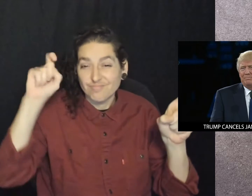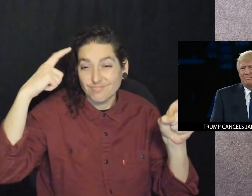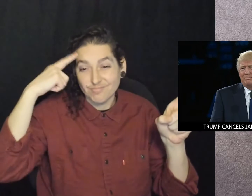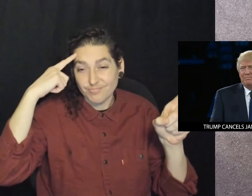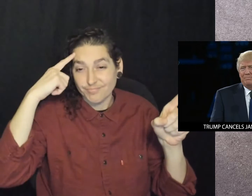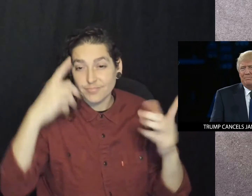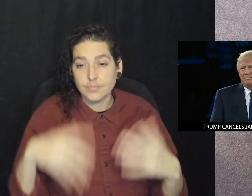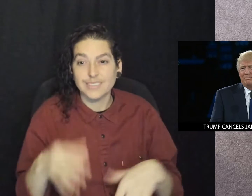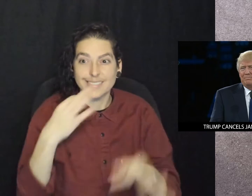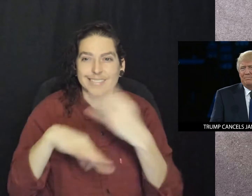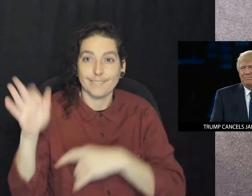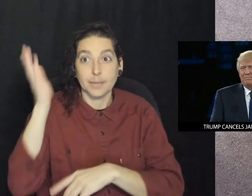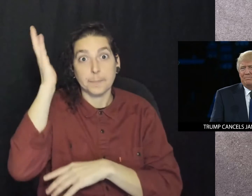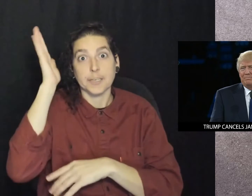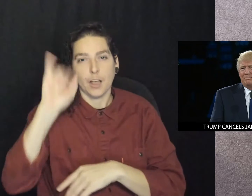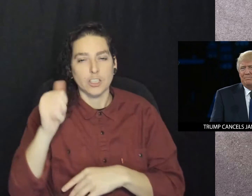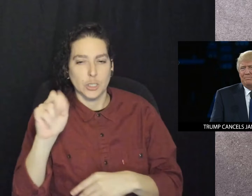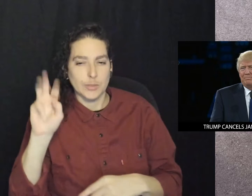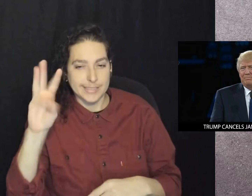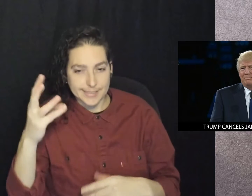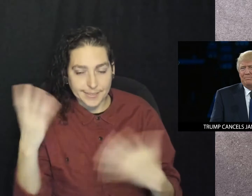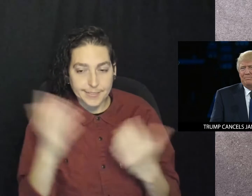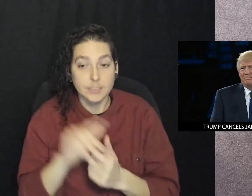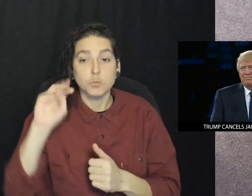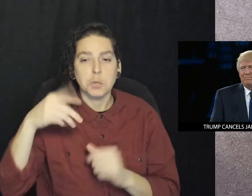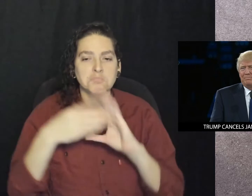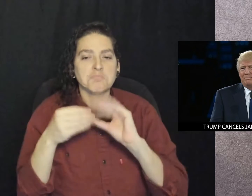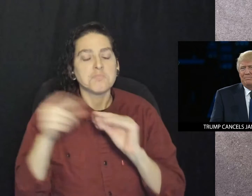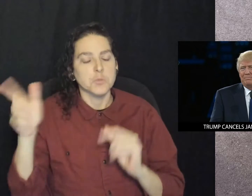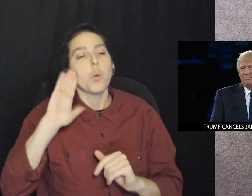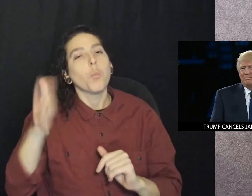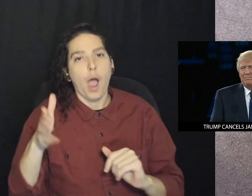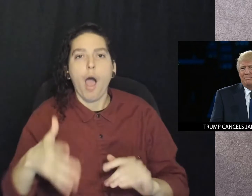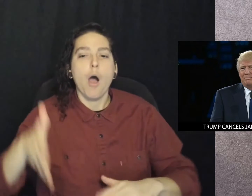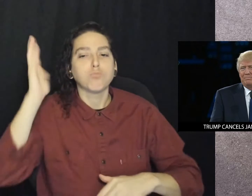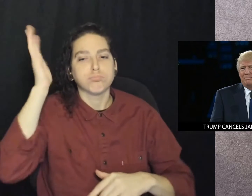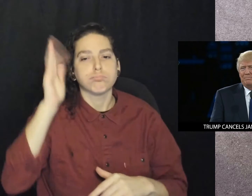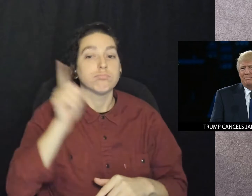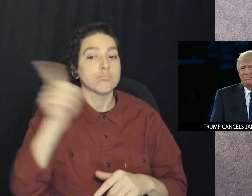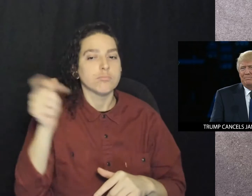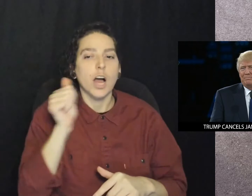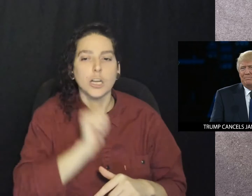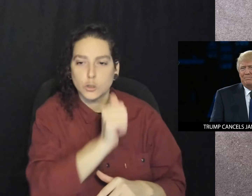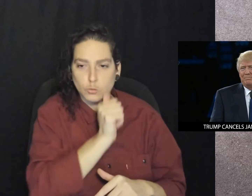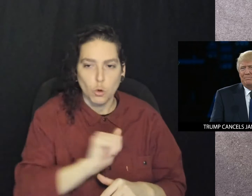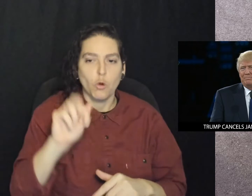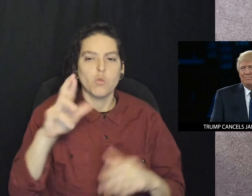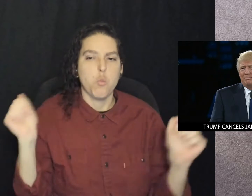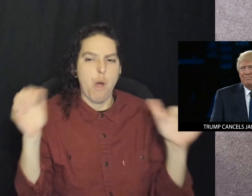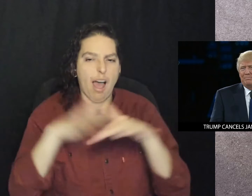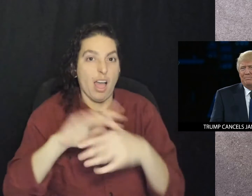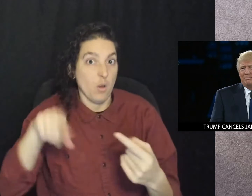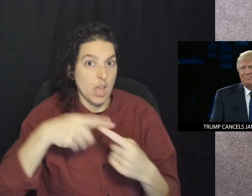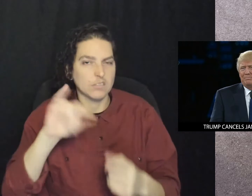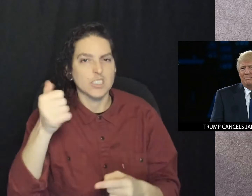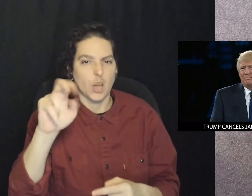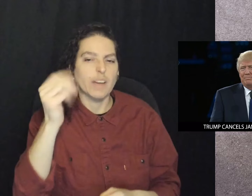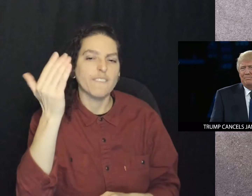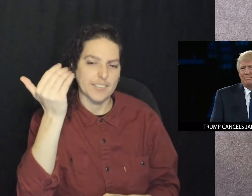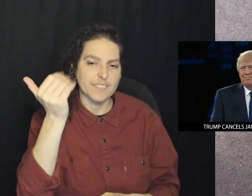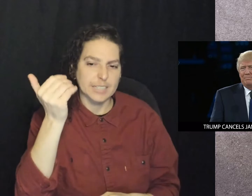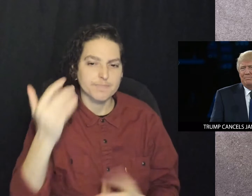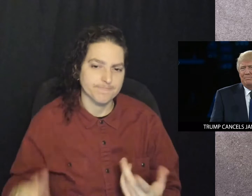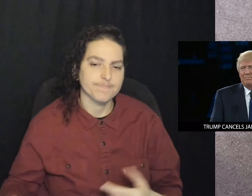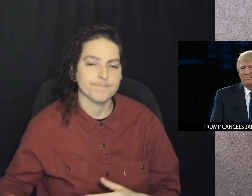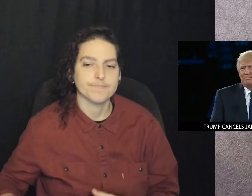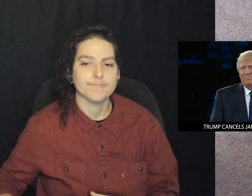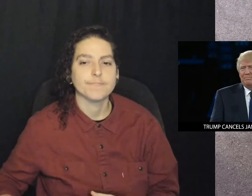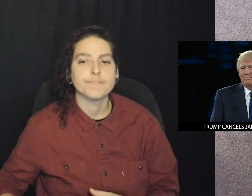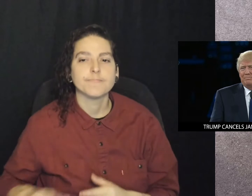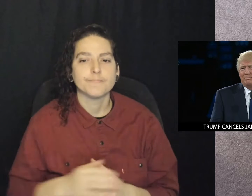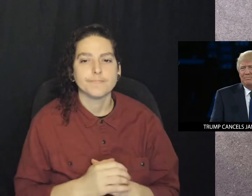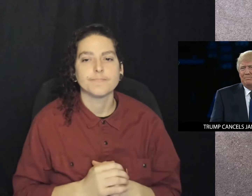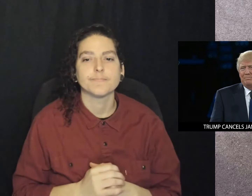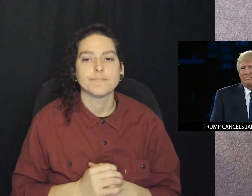Capitol so instead of speaking on January 6 Trump says he will speak at an Arizona rally January 15